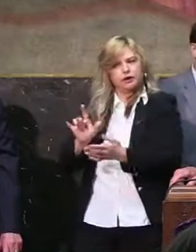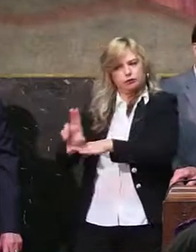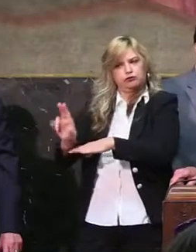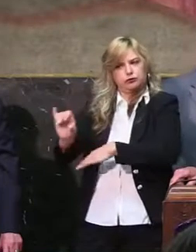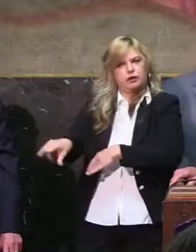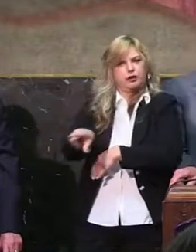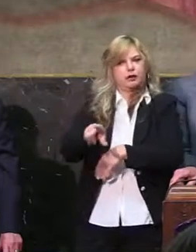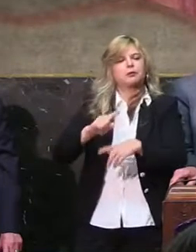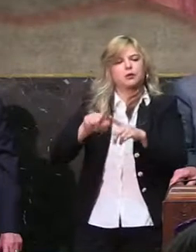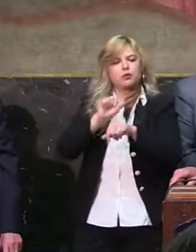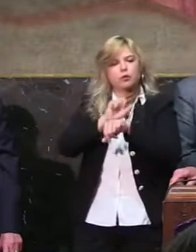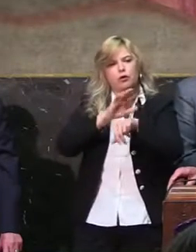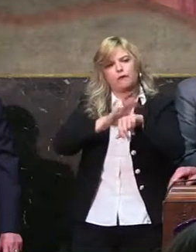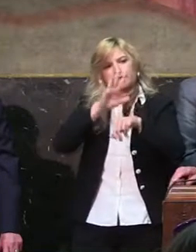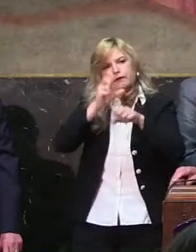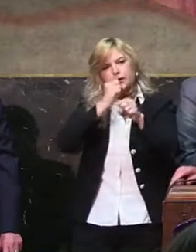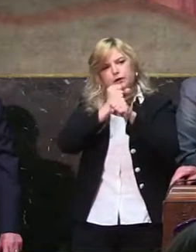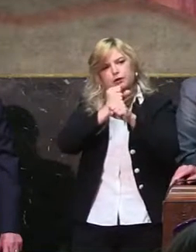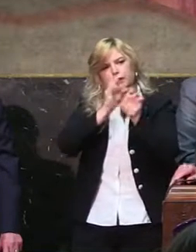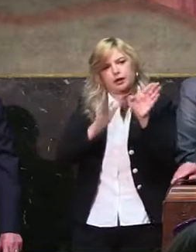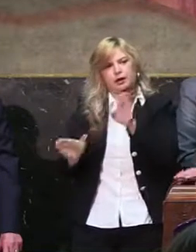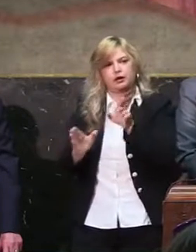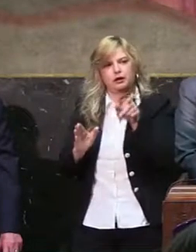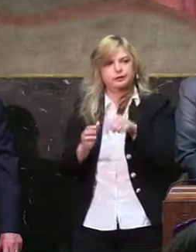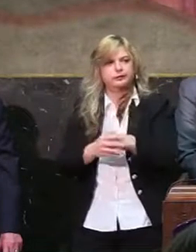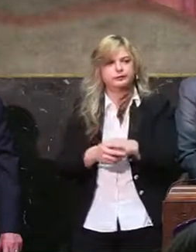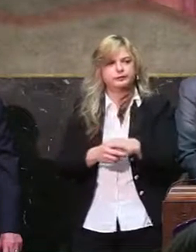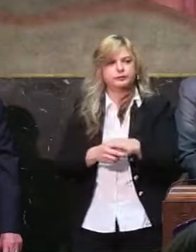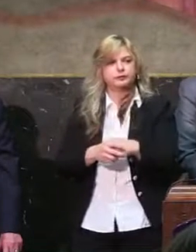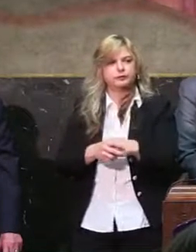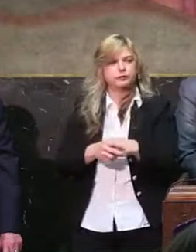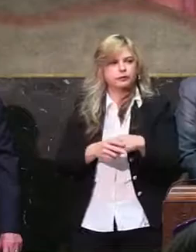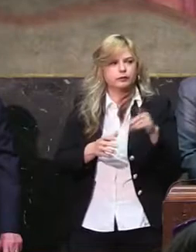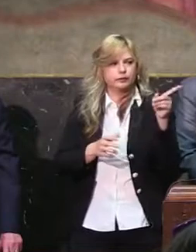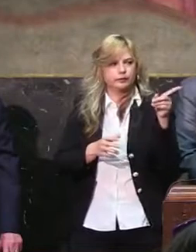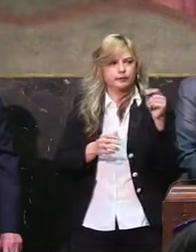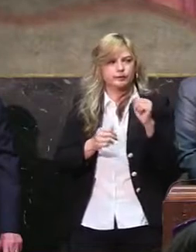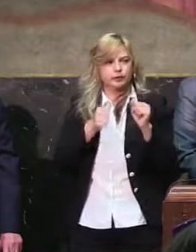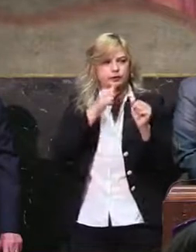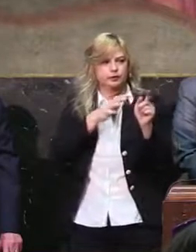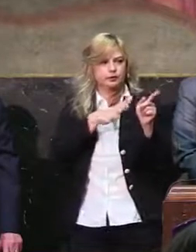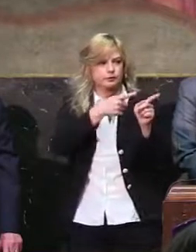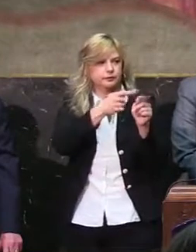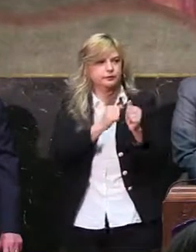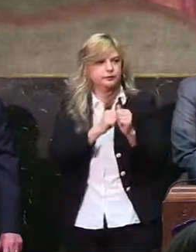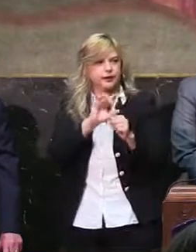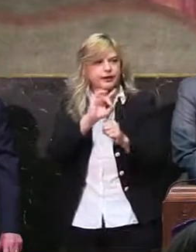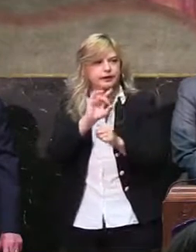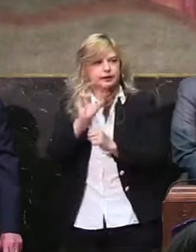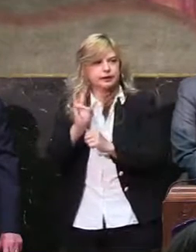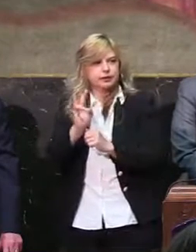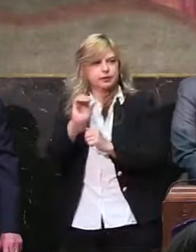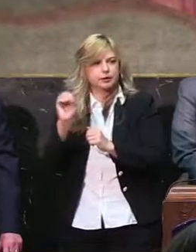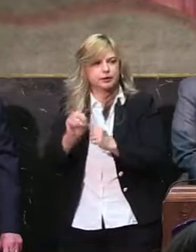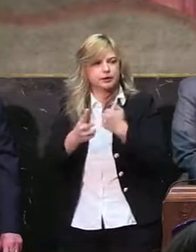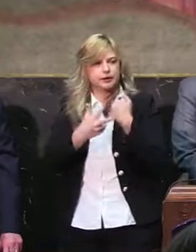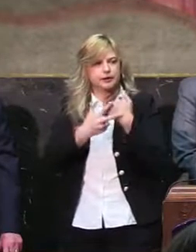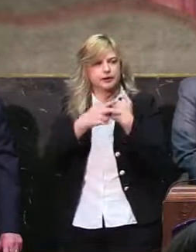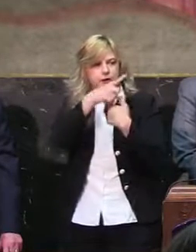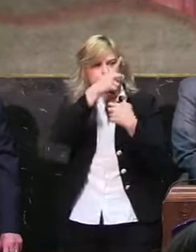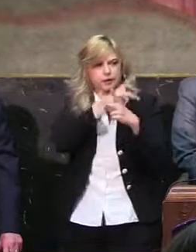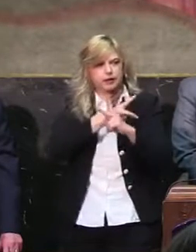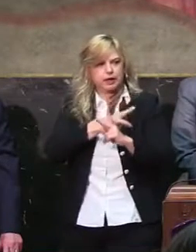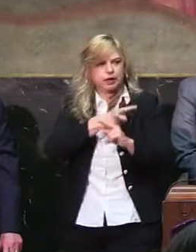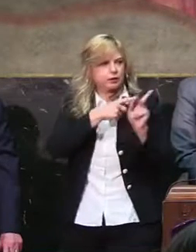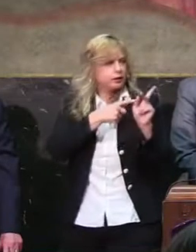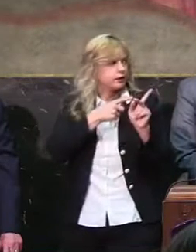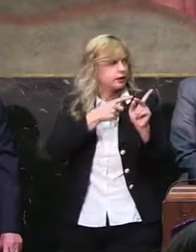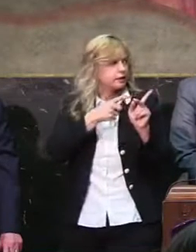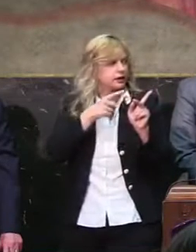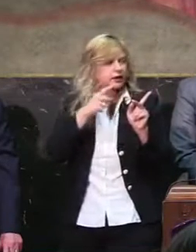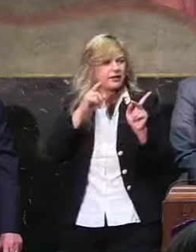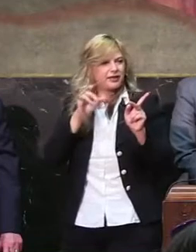are all working on a five year plan.